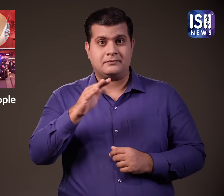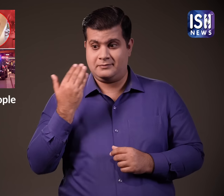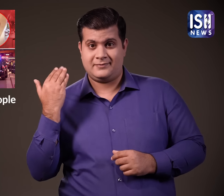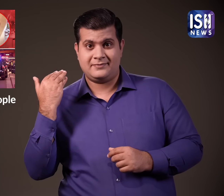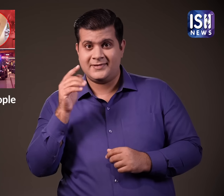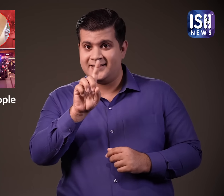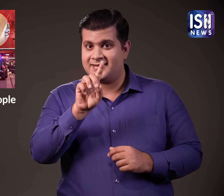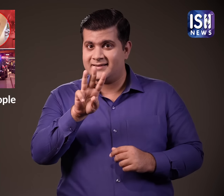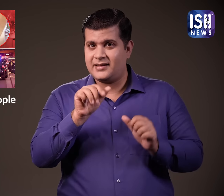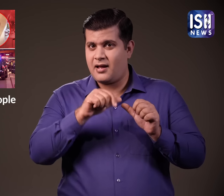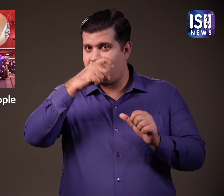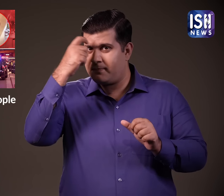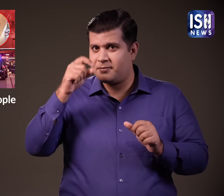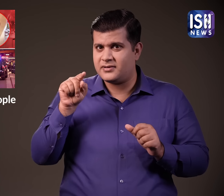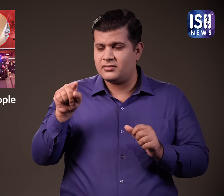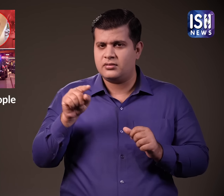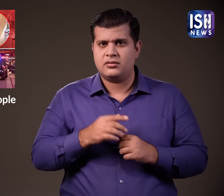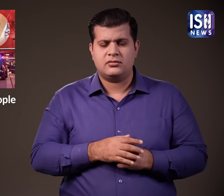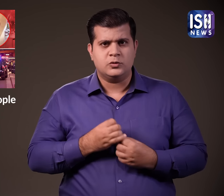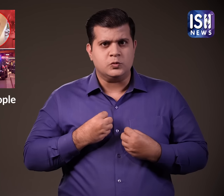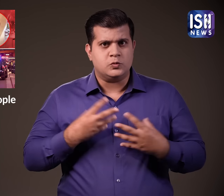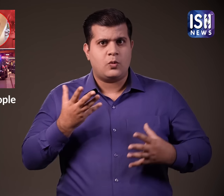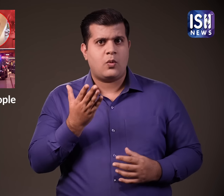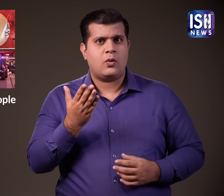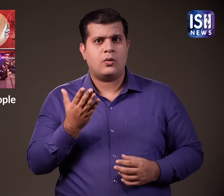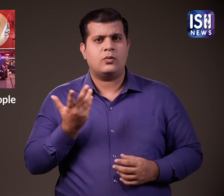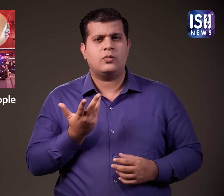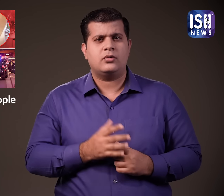A shocking incident occured at the mall on 13th April 2024.